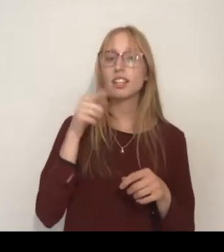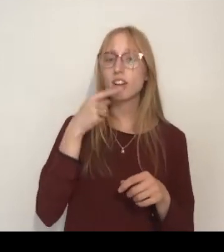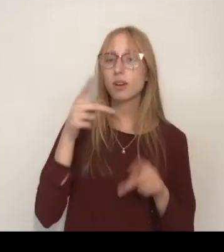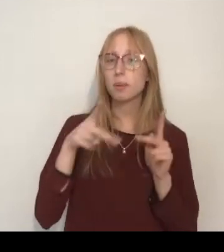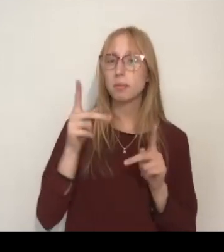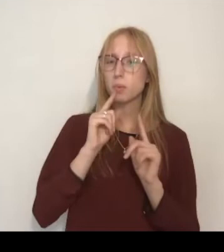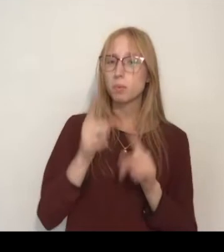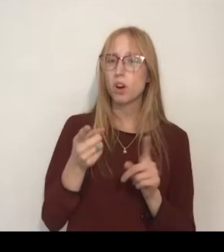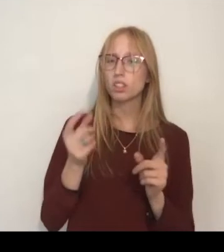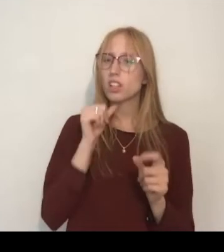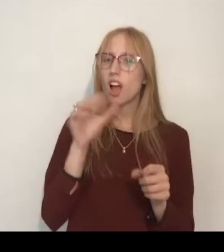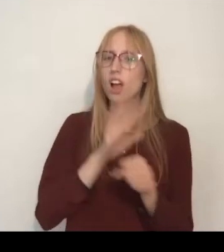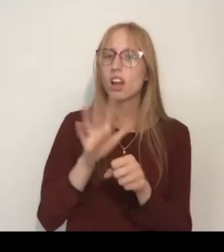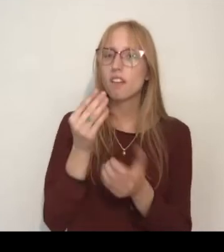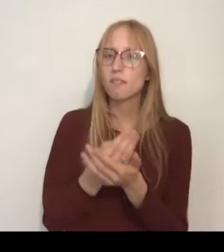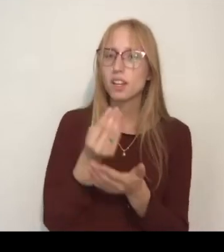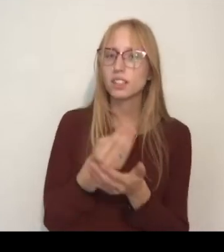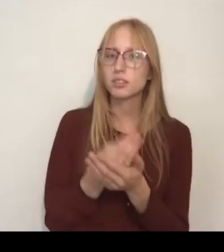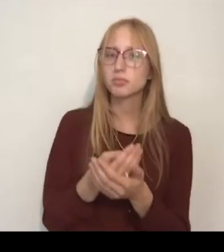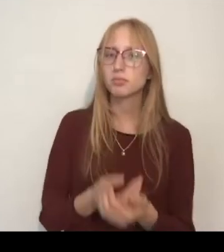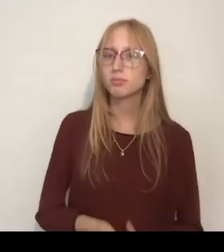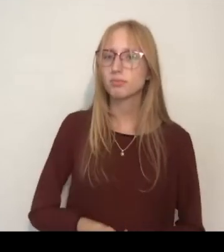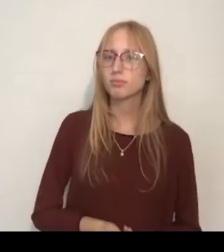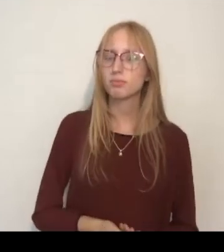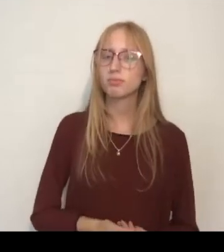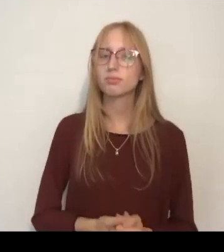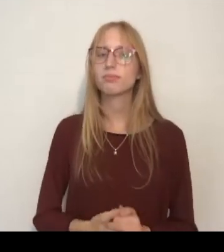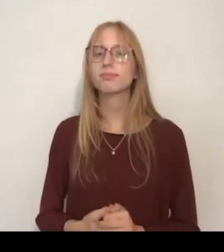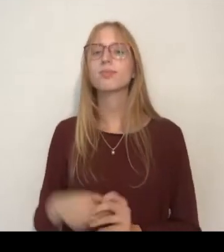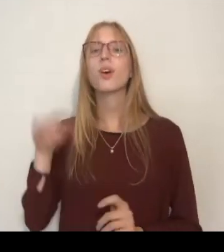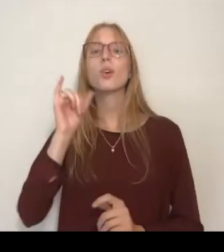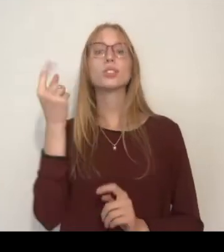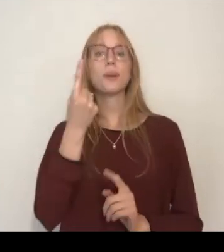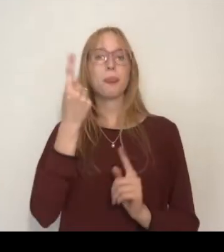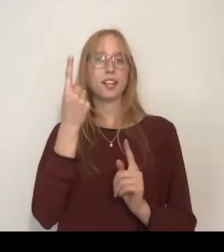I also noticed that hearing people reported more that they did not have enough money.